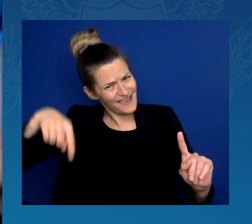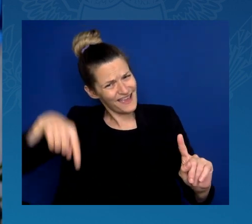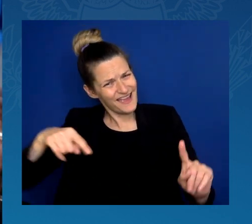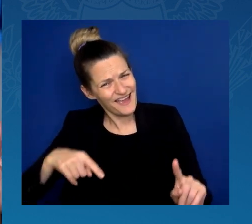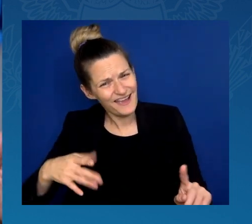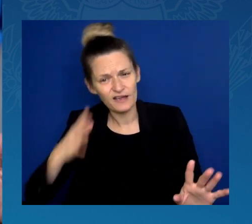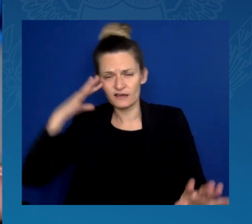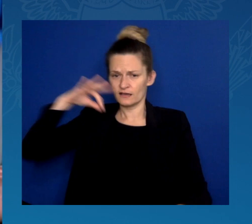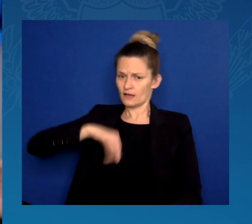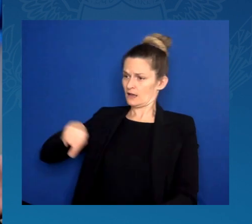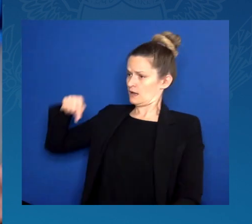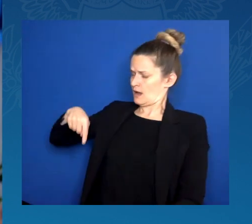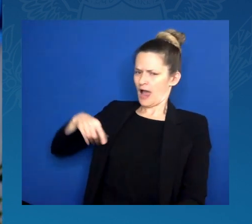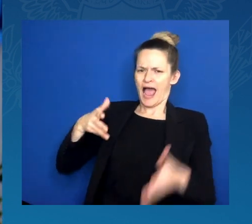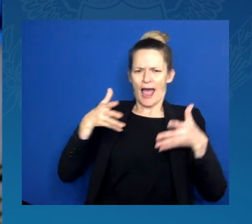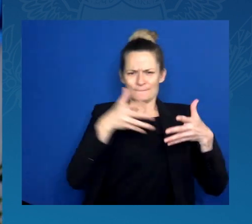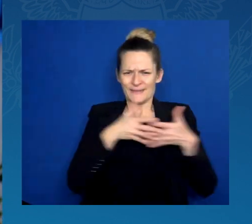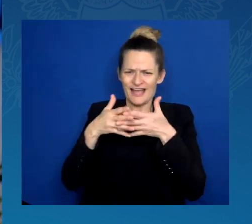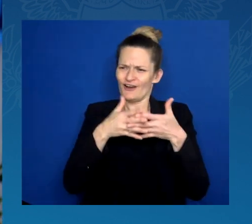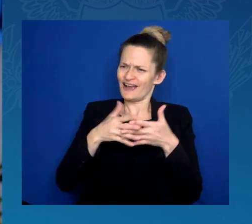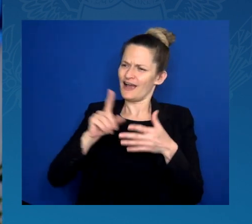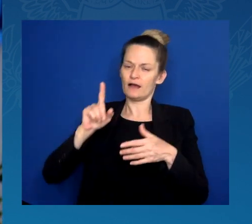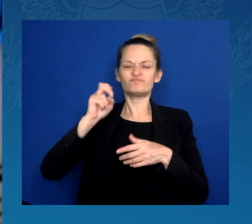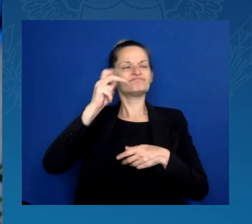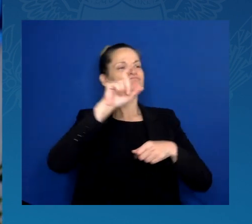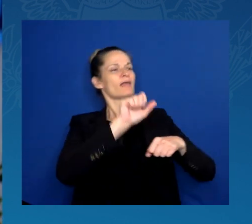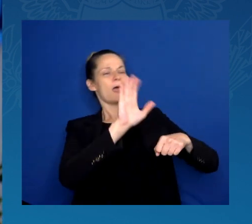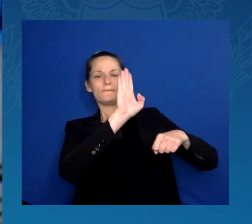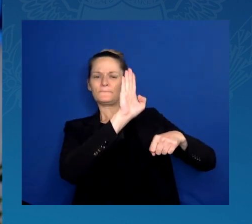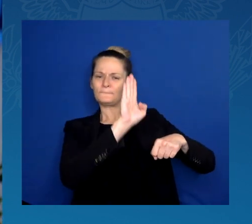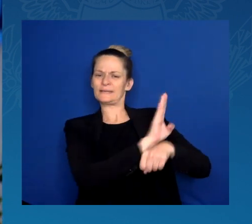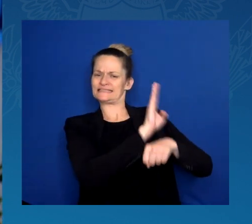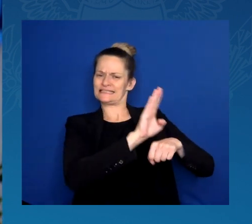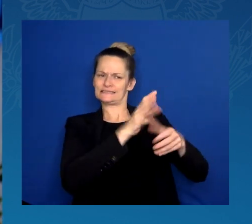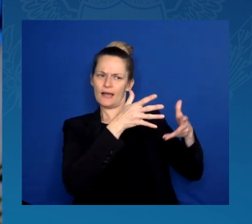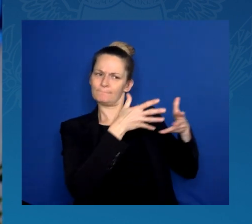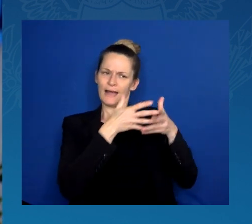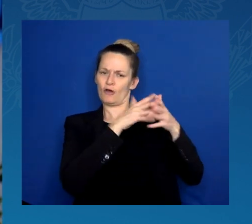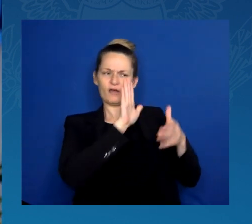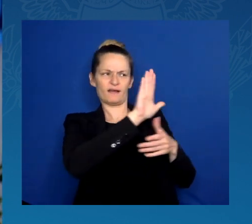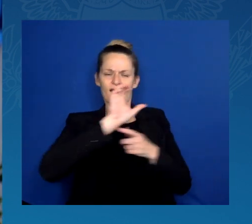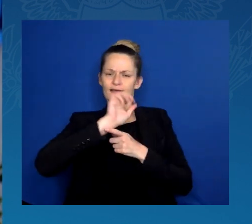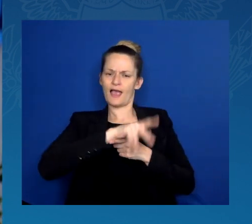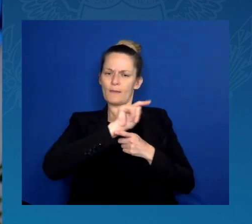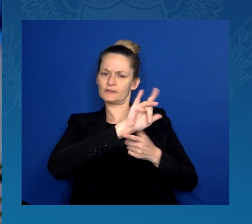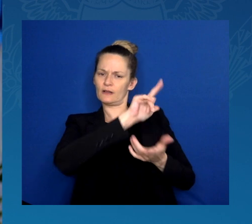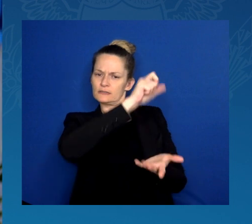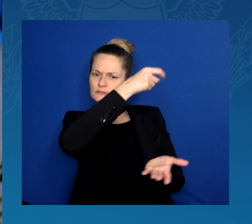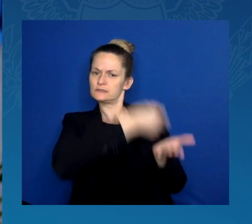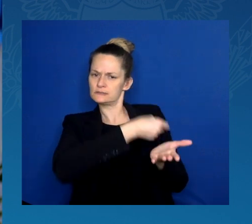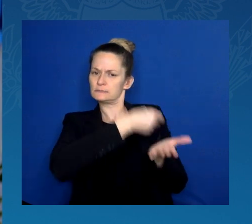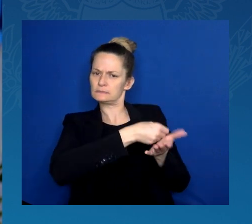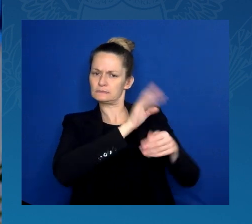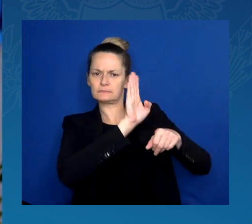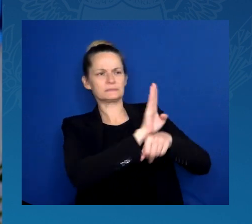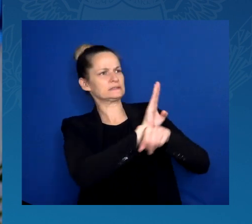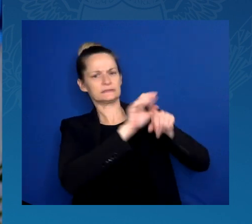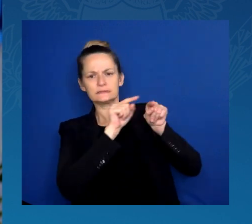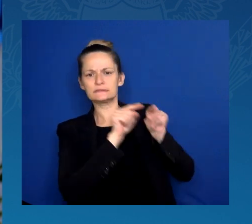the ability to represent more than 60 million Americans, which is how many are enrolled in Medicare right now,